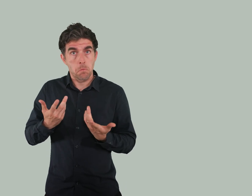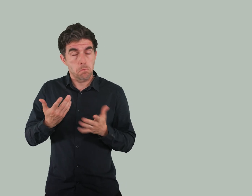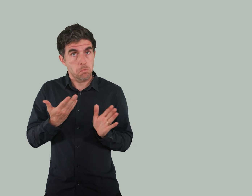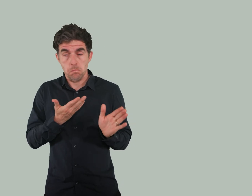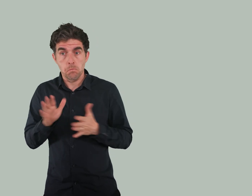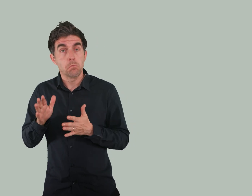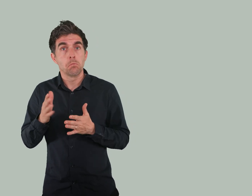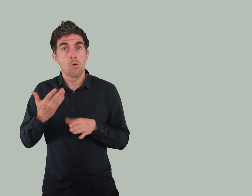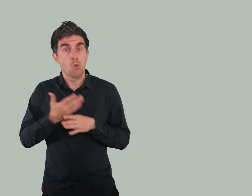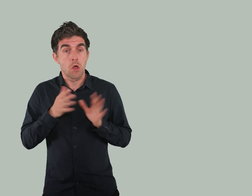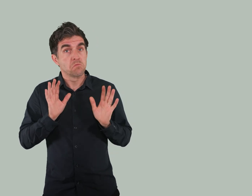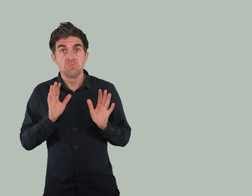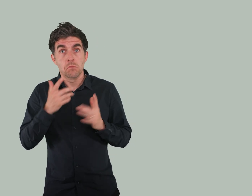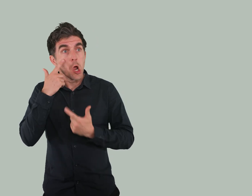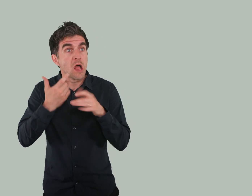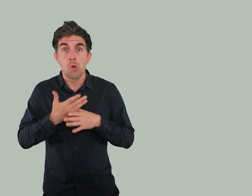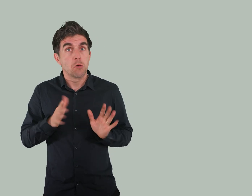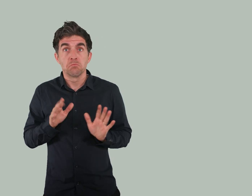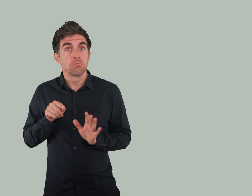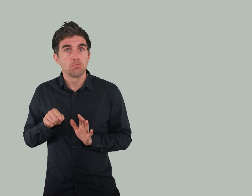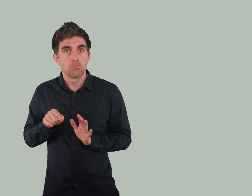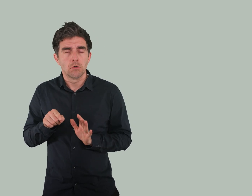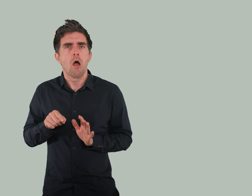have become economically inactive.